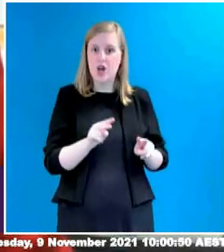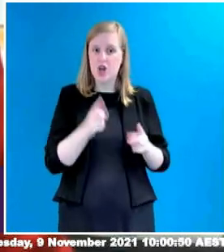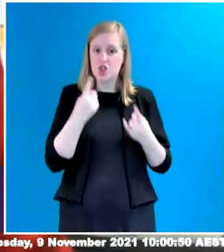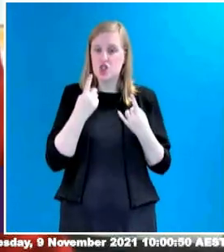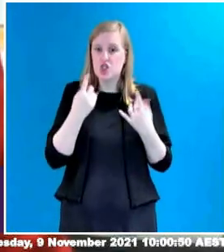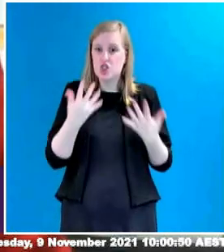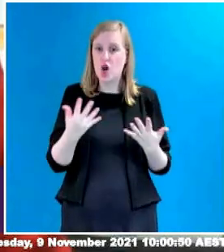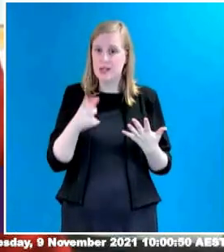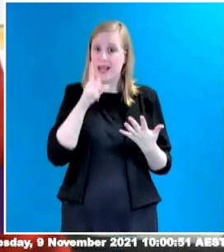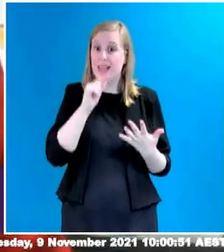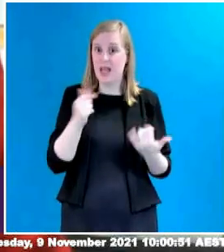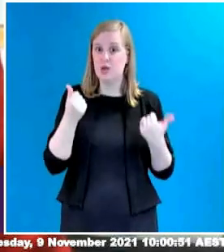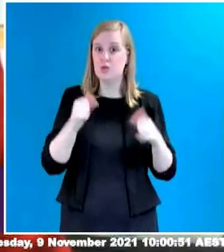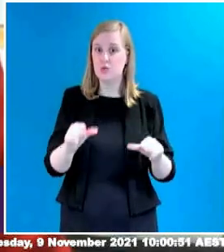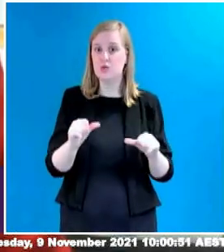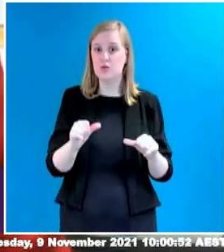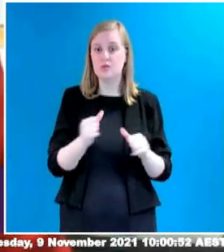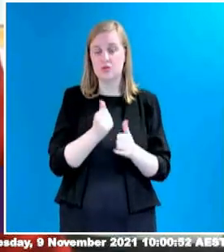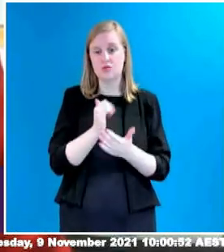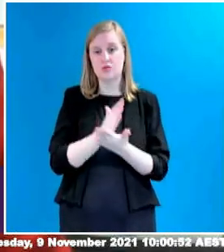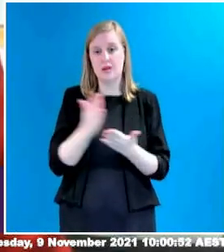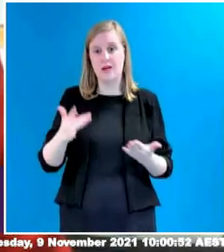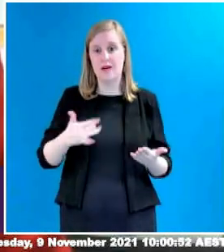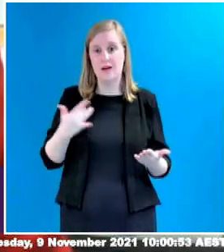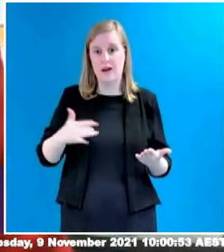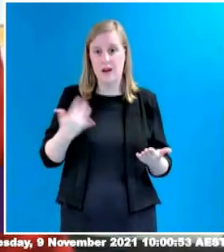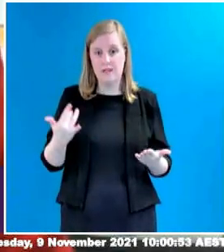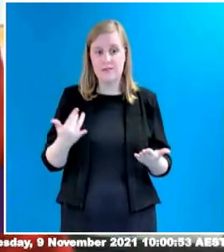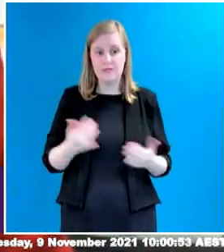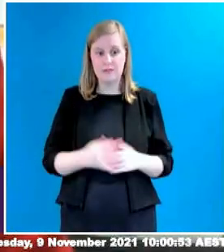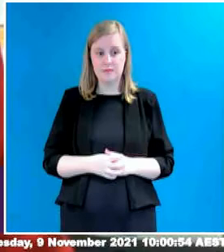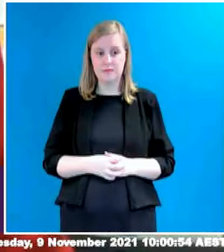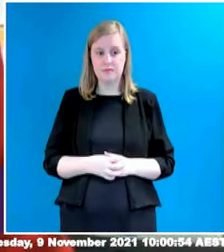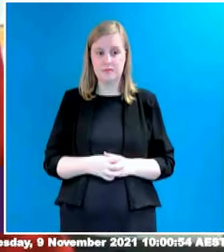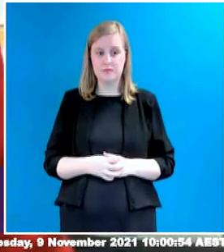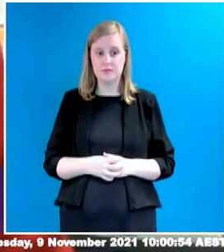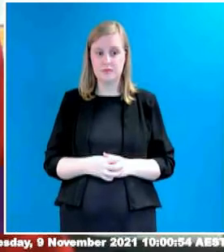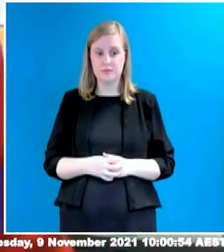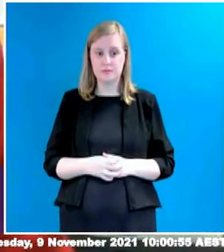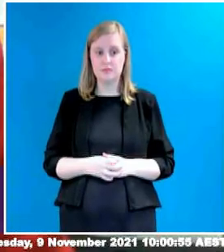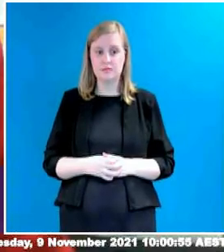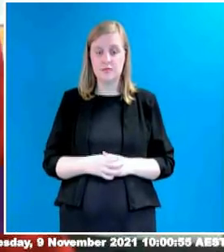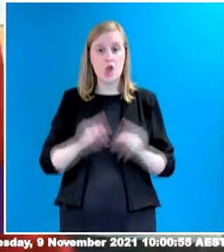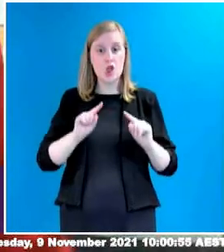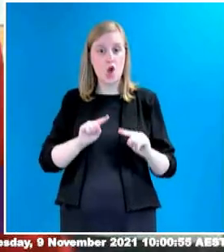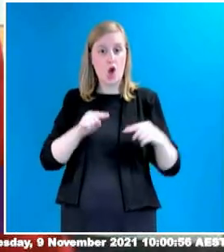That has been something that has developed in the legislature which particularly the opposition, which initially wanted to repeal the Human